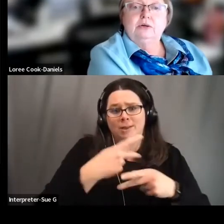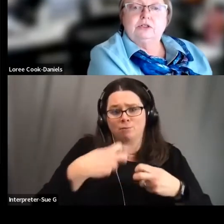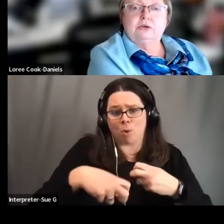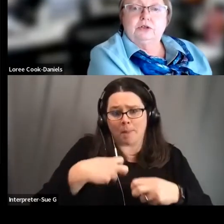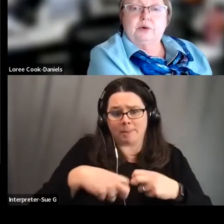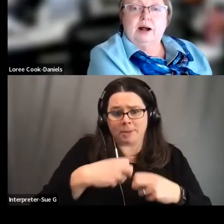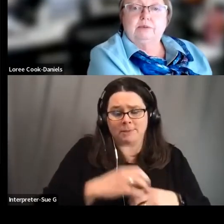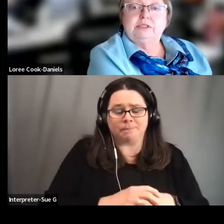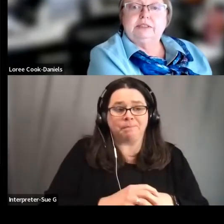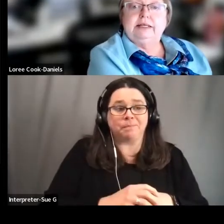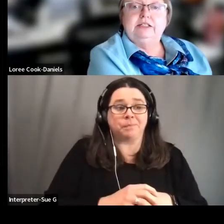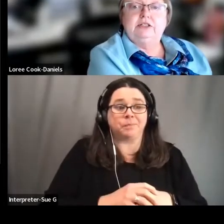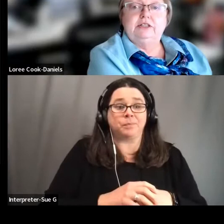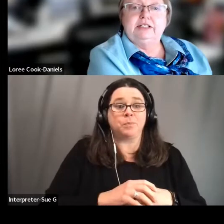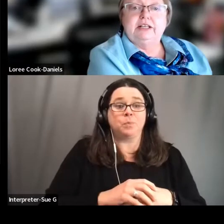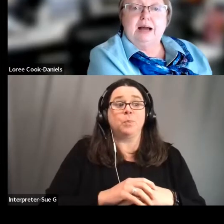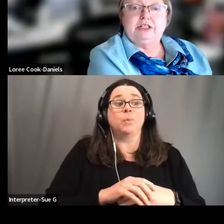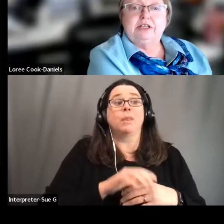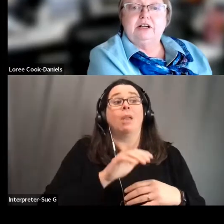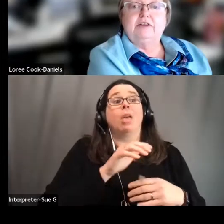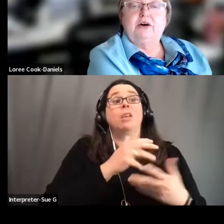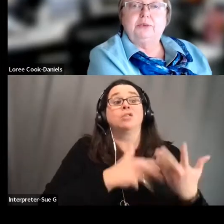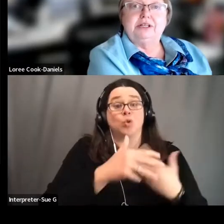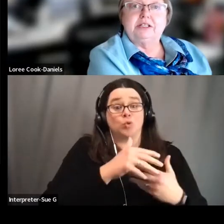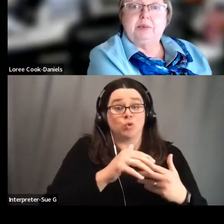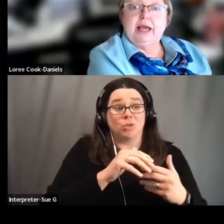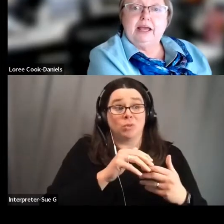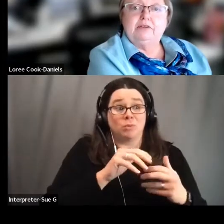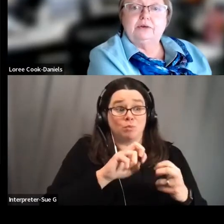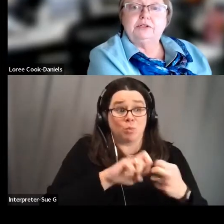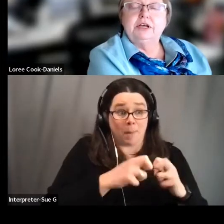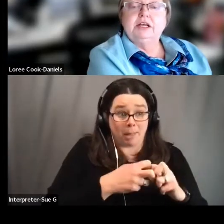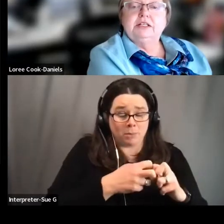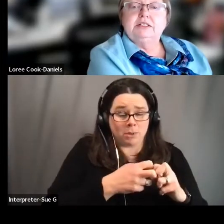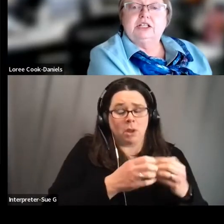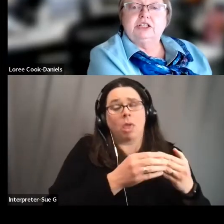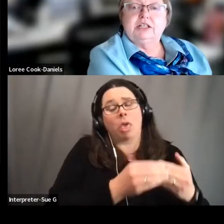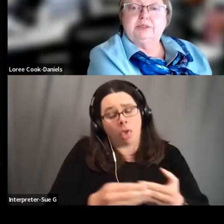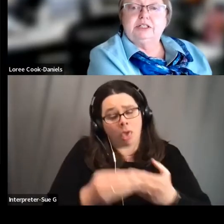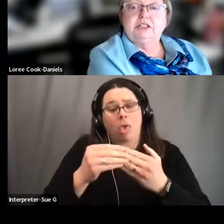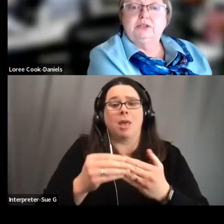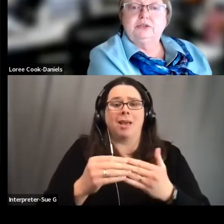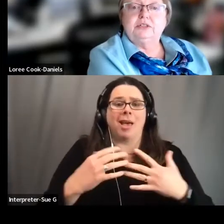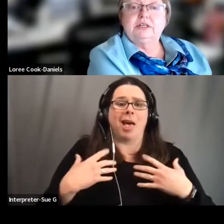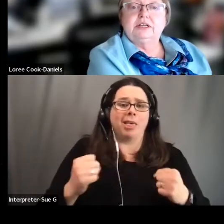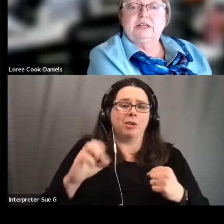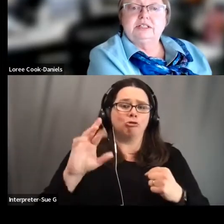Those social problems lead to the adoption of health risk behaviors such as substance use,